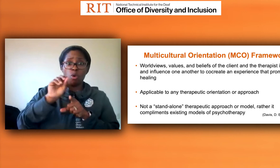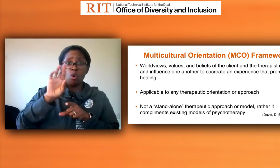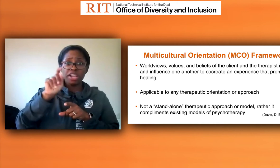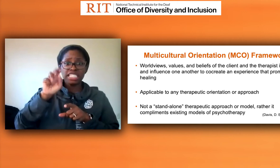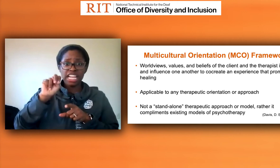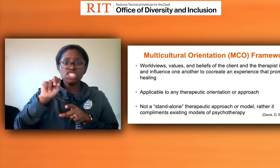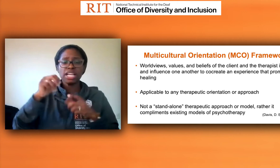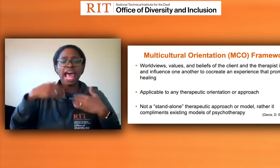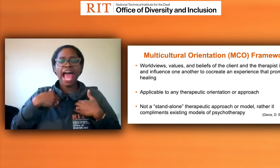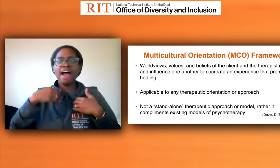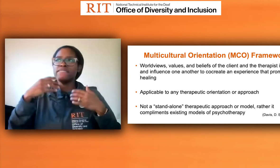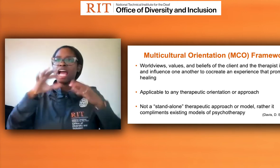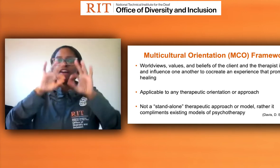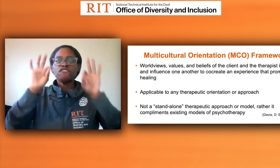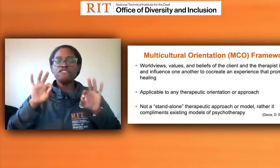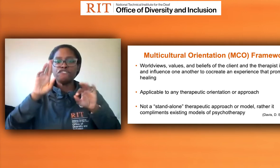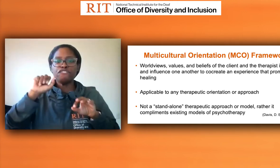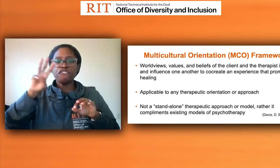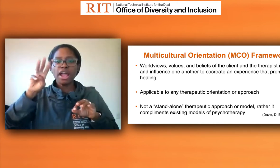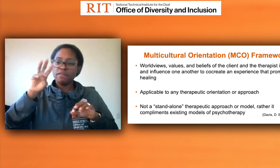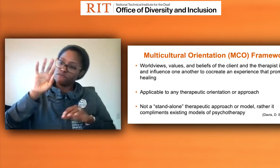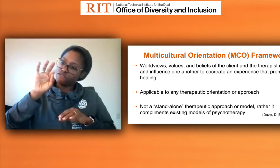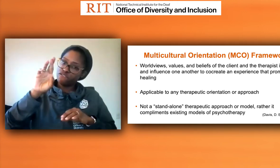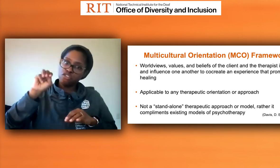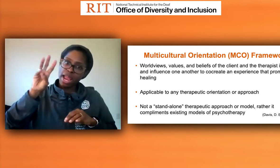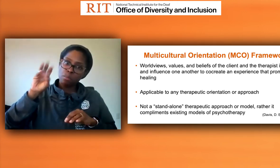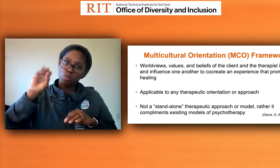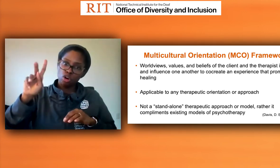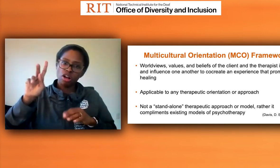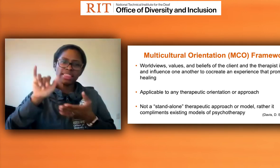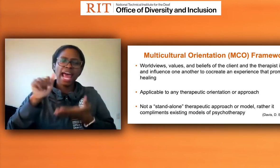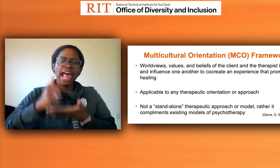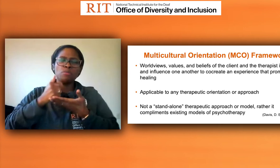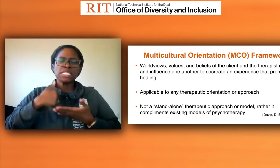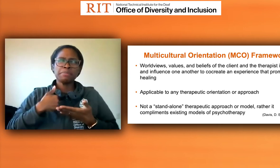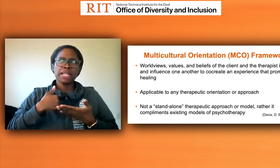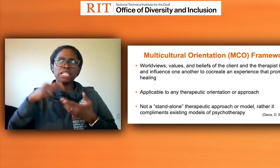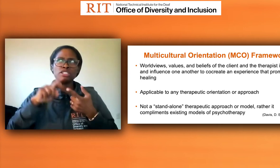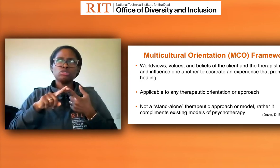They follow a framework and use that framework to then orient with their patient, if you will,